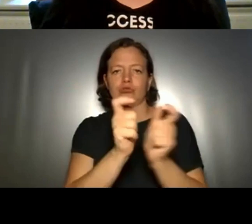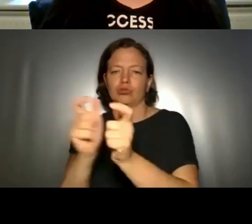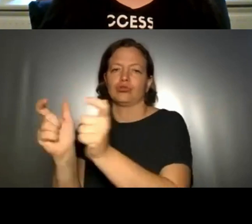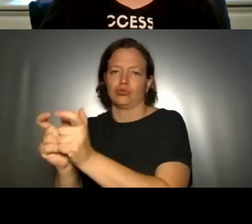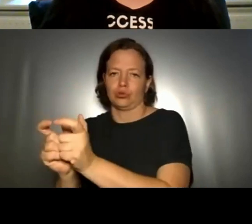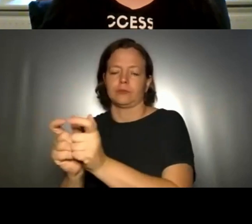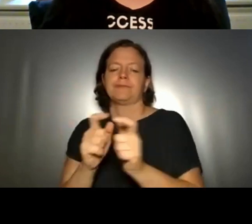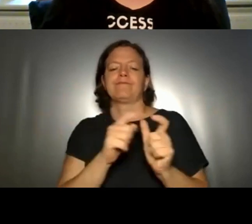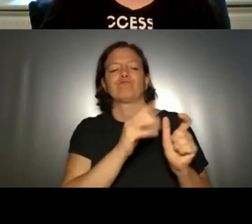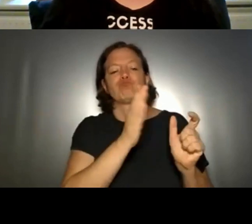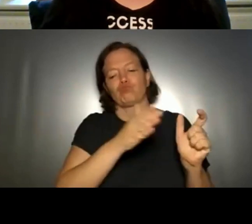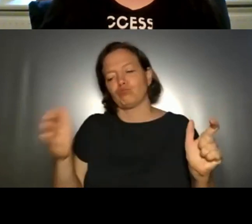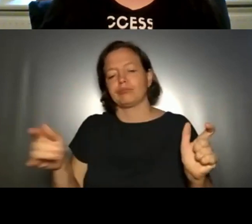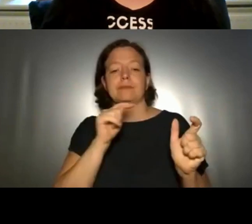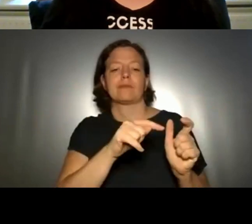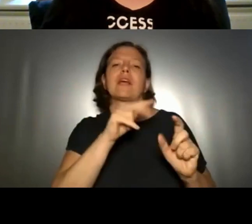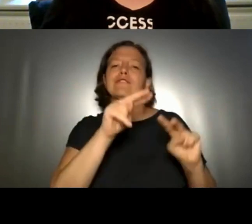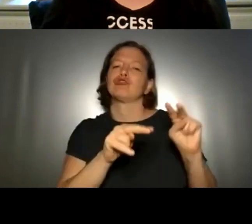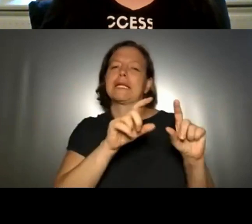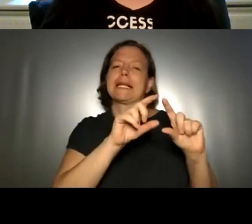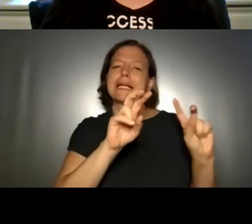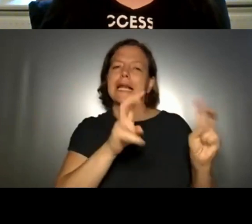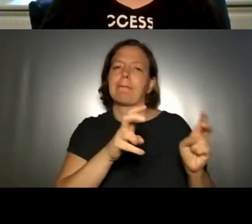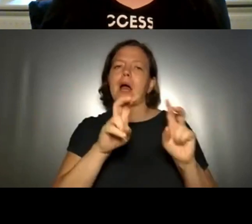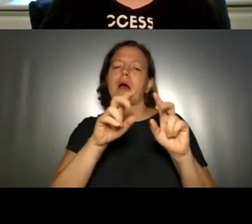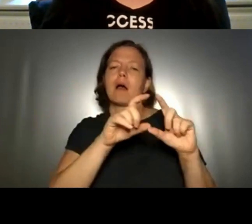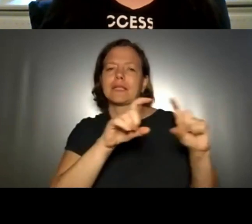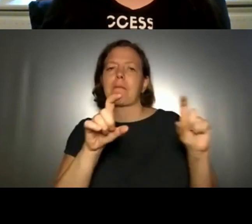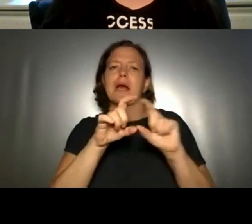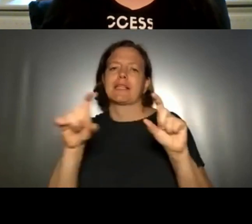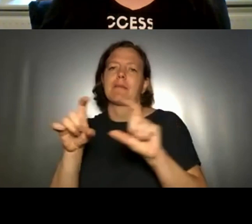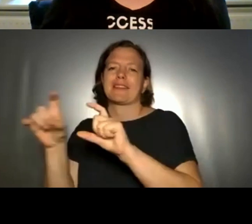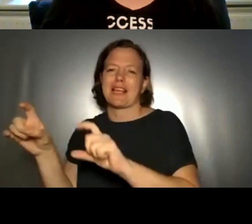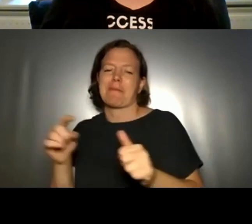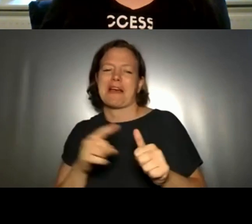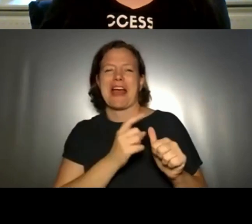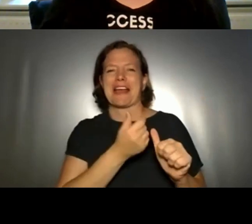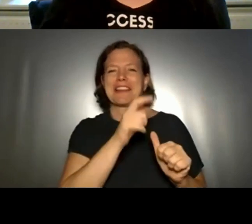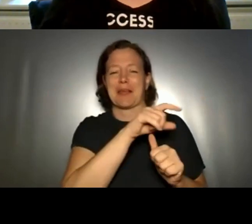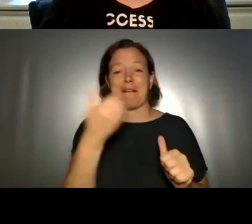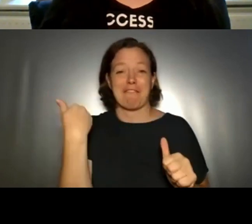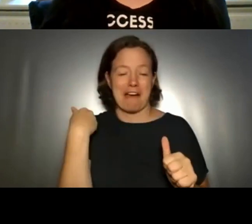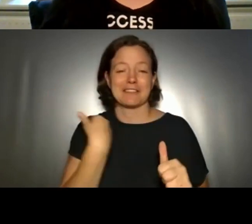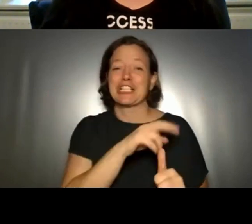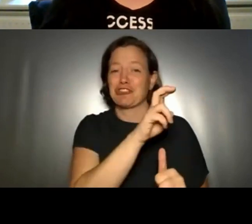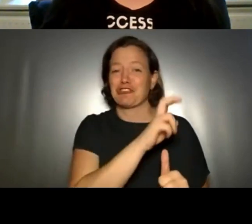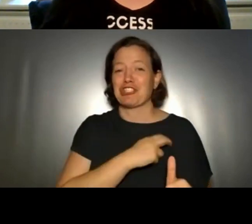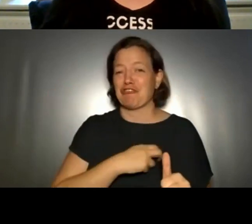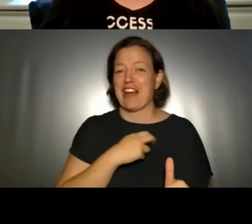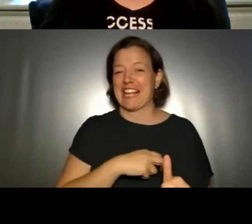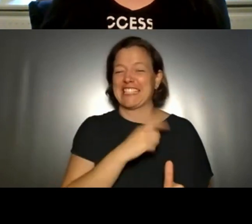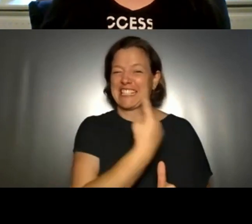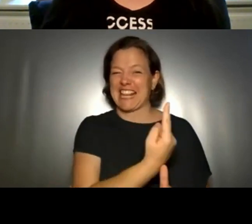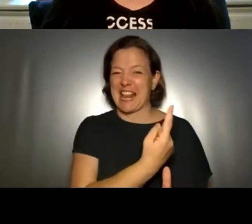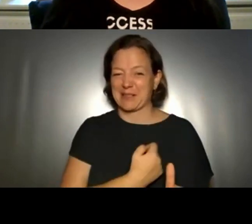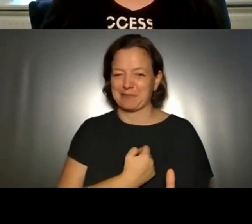We had a show that Switzerland as a theme, particularly the Swiss brand of ableism,